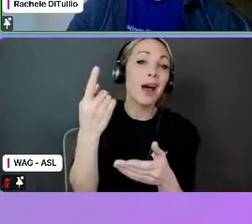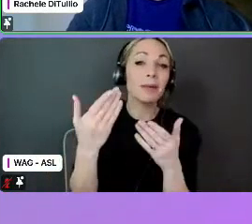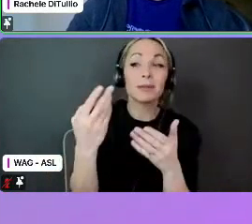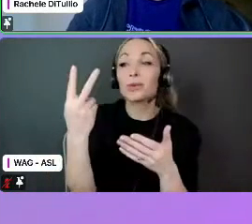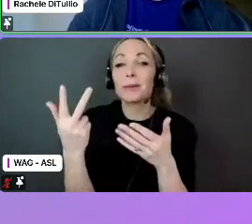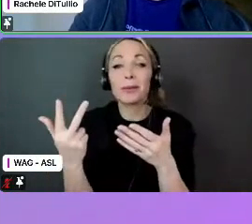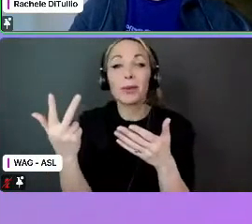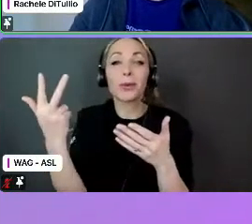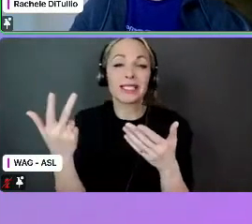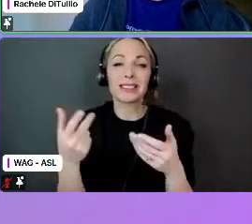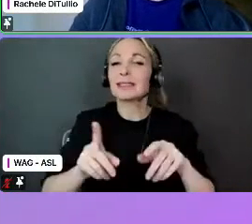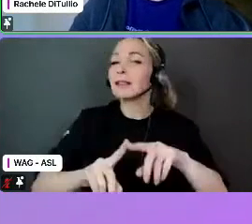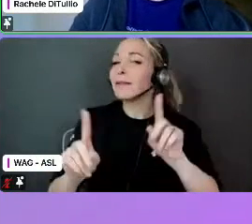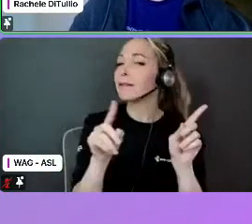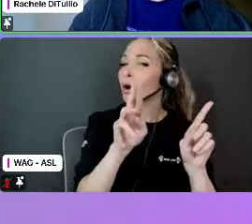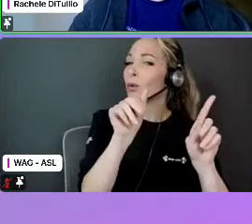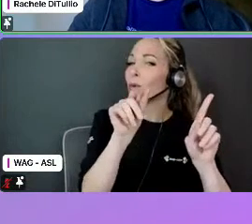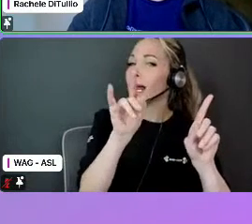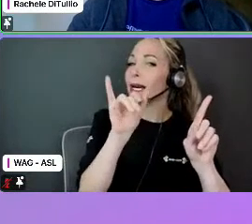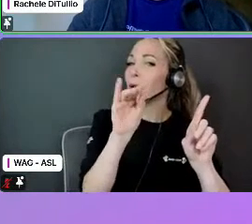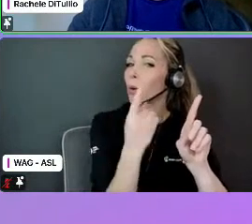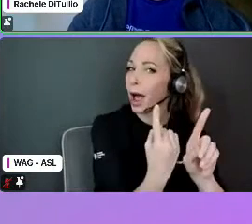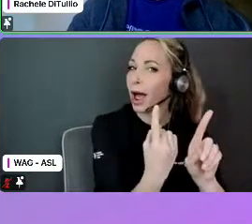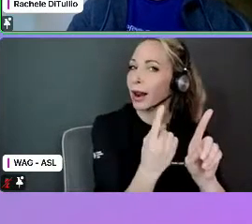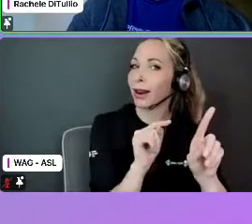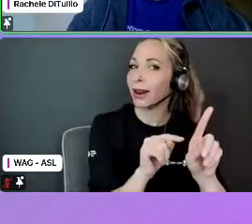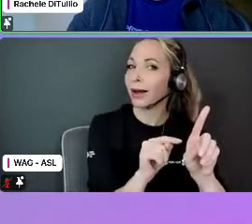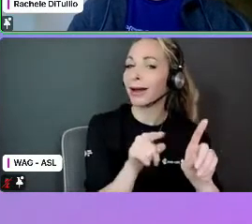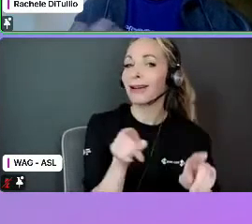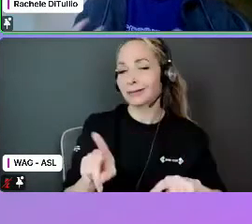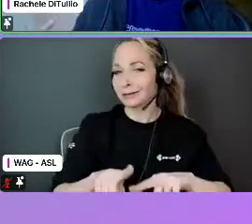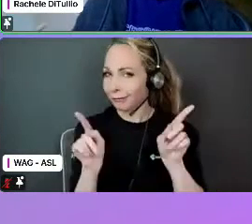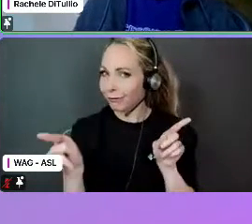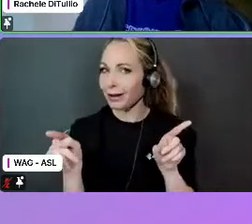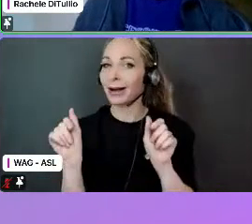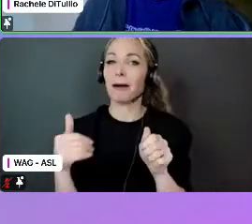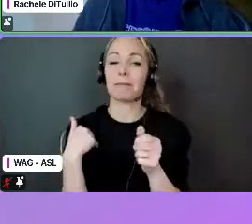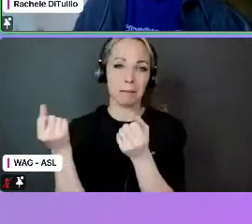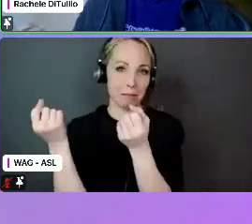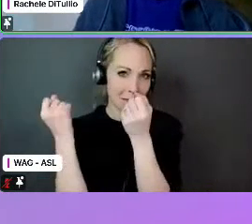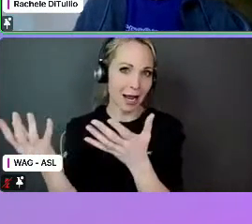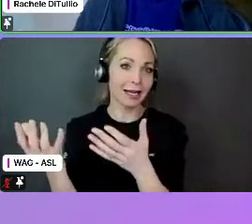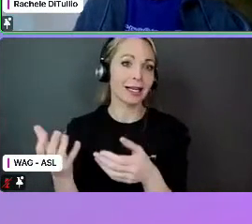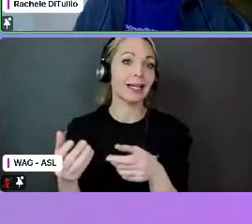selected, unlike a single selection radio boxes, and